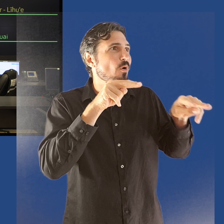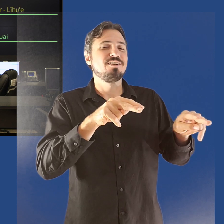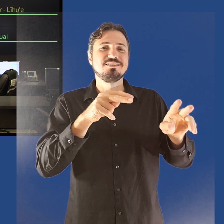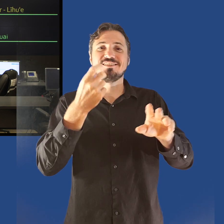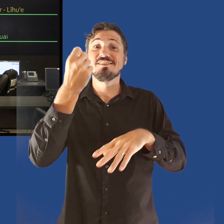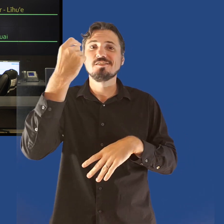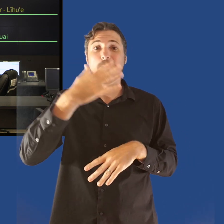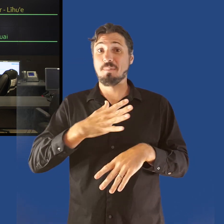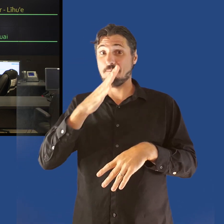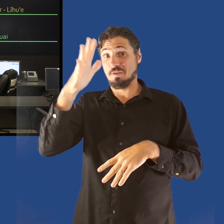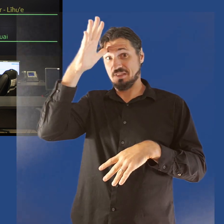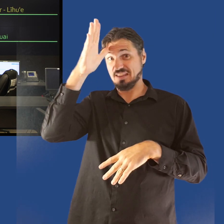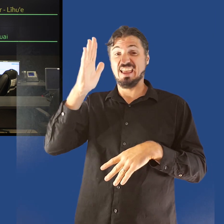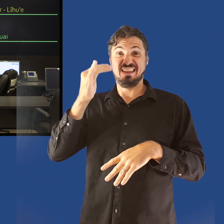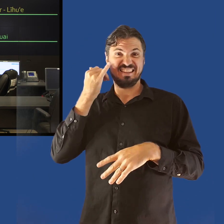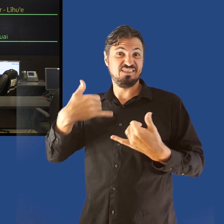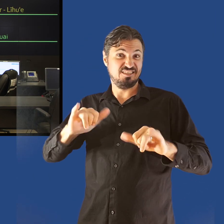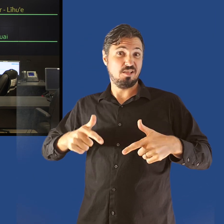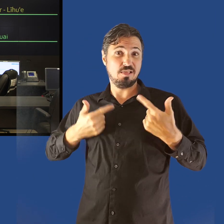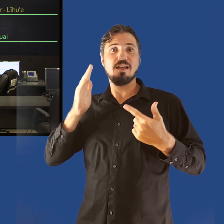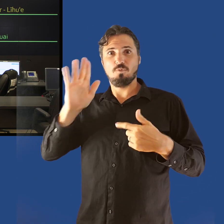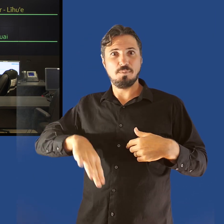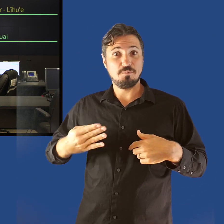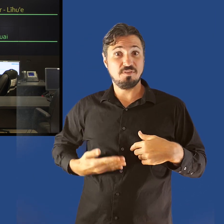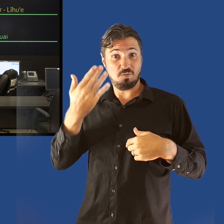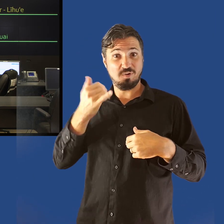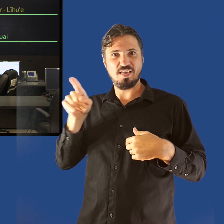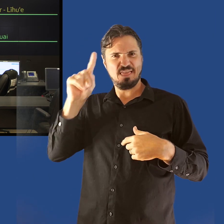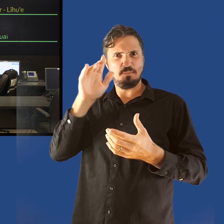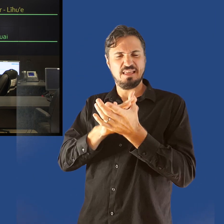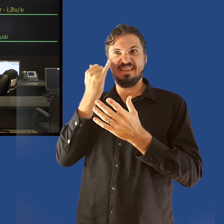because they were under the philosophy, that the nail that stands out is the one that gets hammered down.